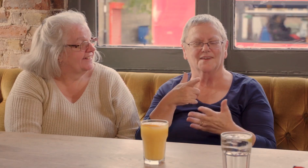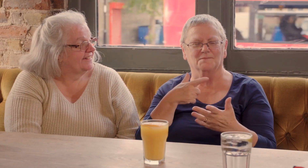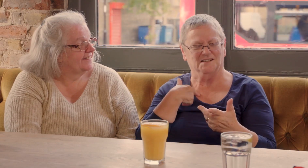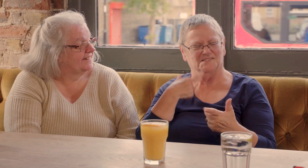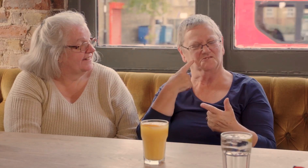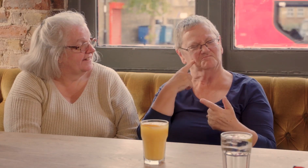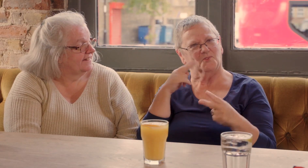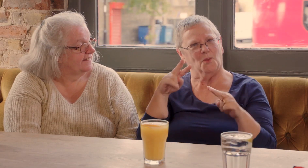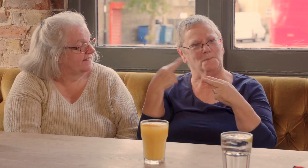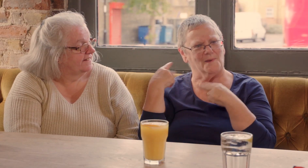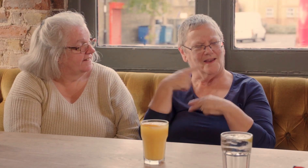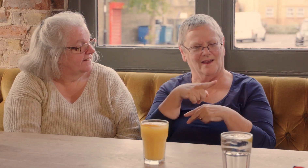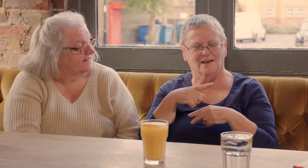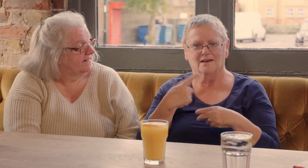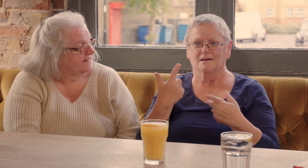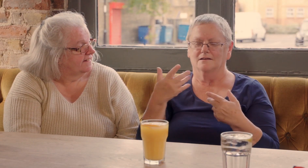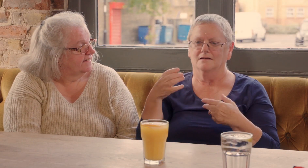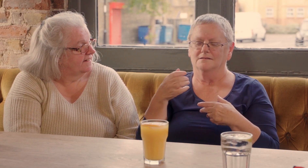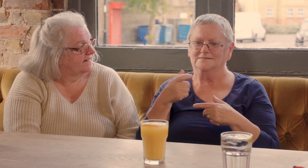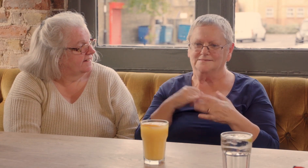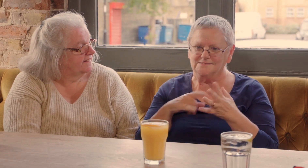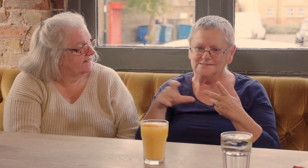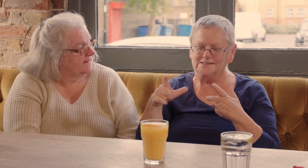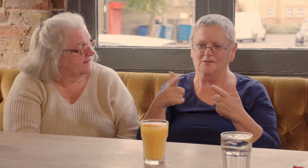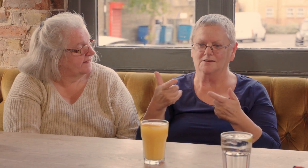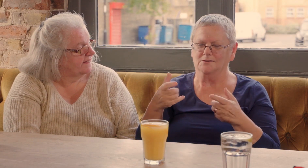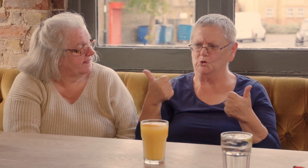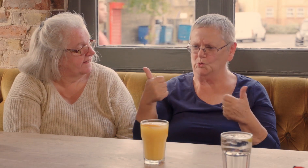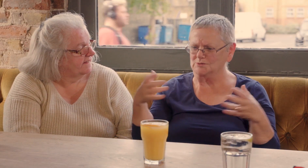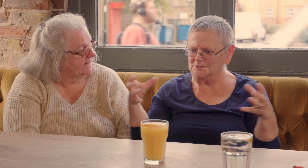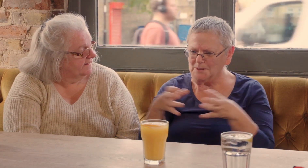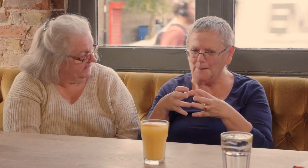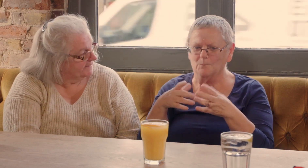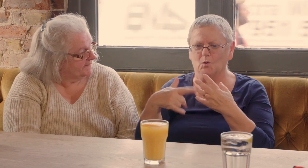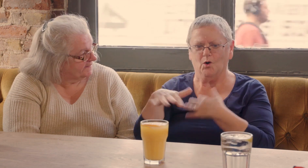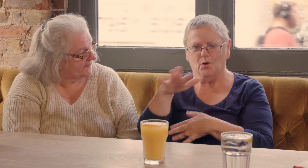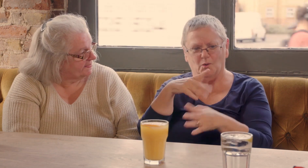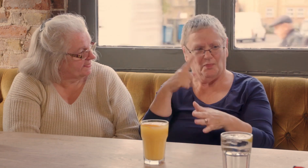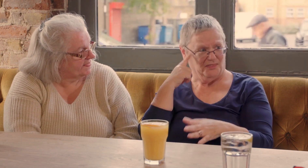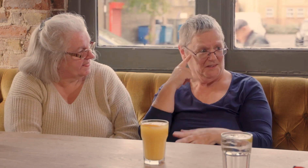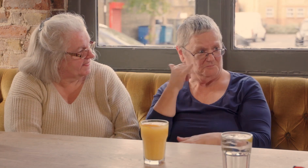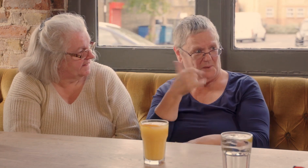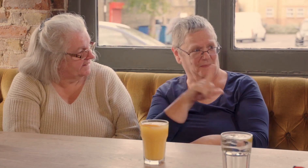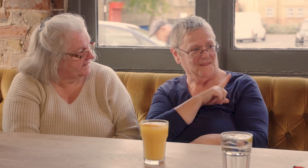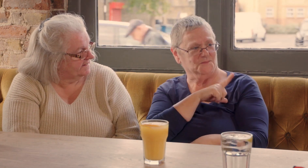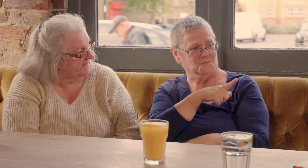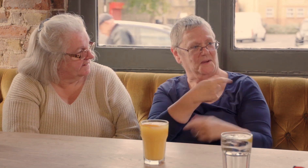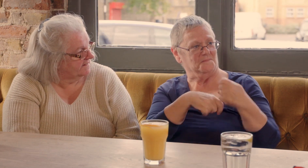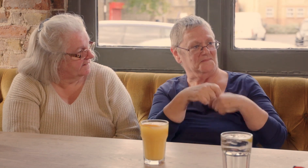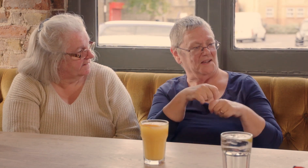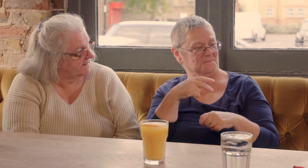You know looking back, you were Club Secretary, we had a good team and now we've all been thinking, maybe that had a part to play